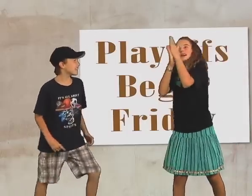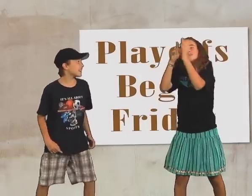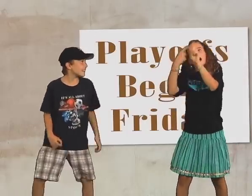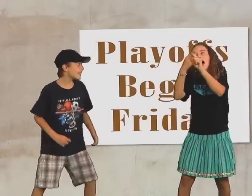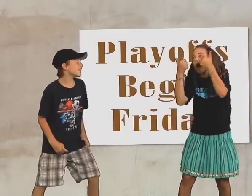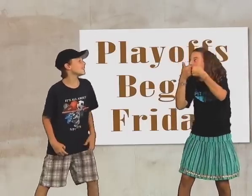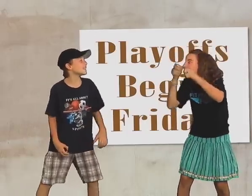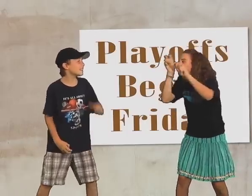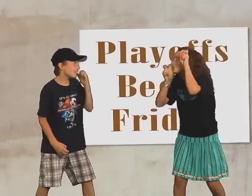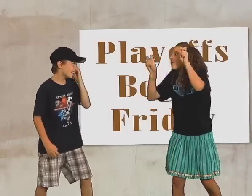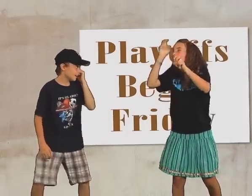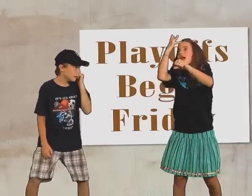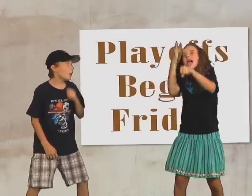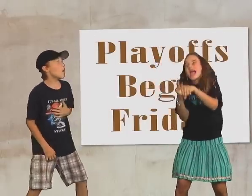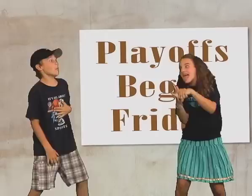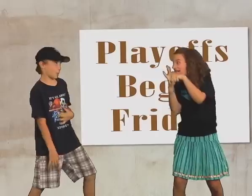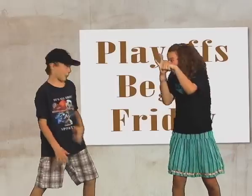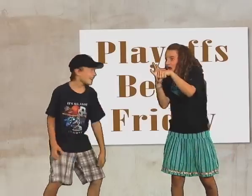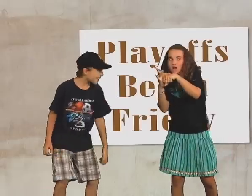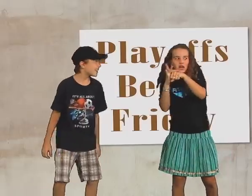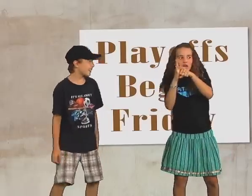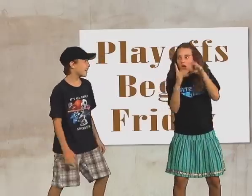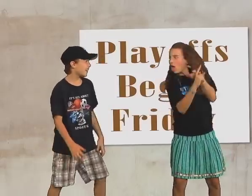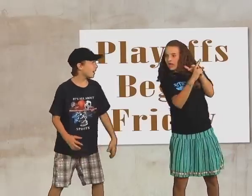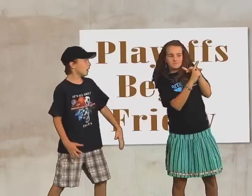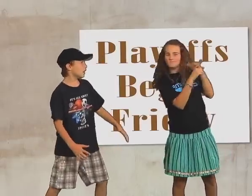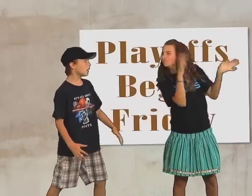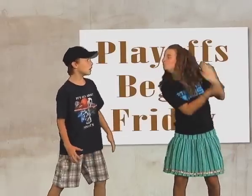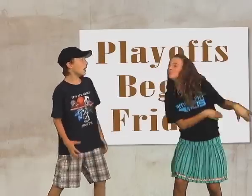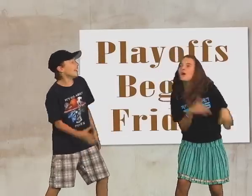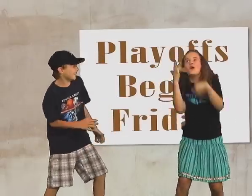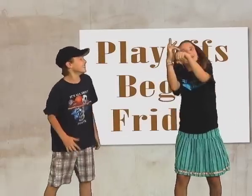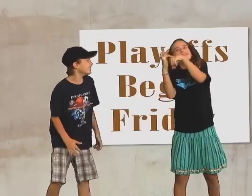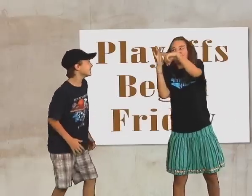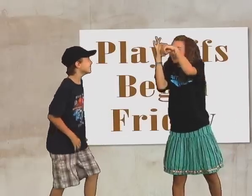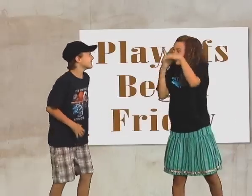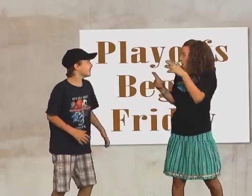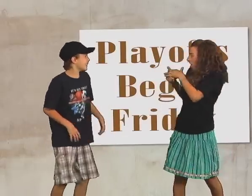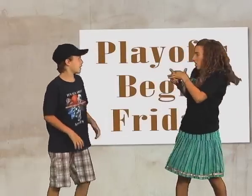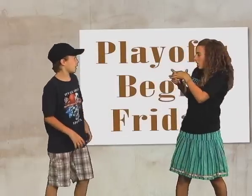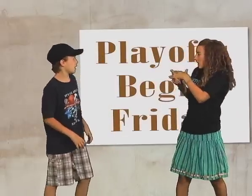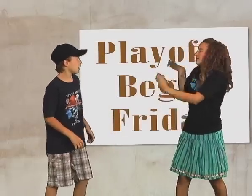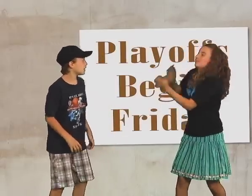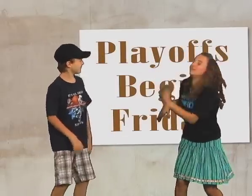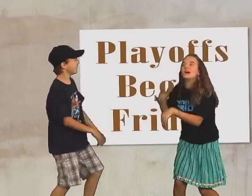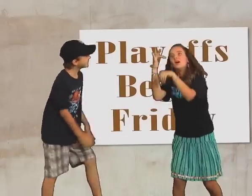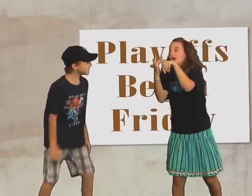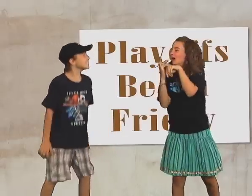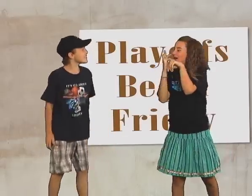YOU HAVE PLAYER FEVER, AND IT'S BLOCKIN' EVERY OTHER THING OUT.